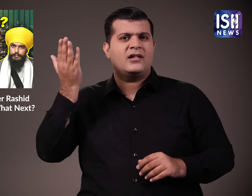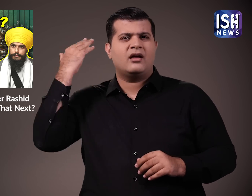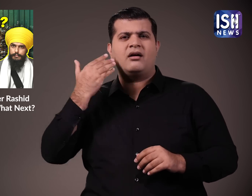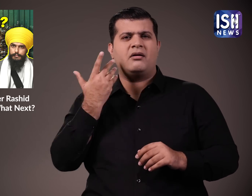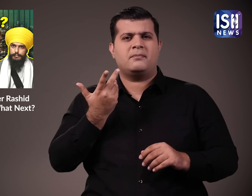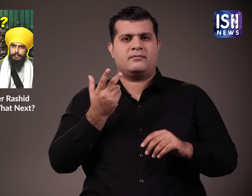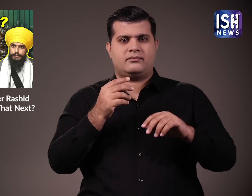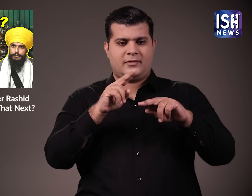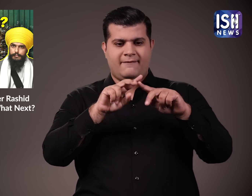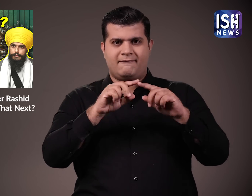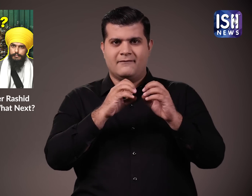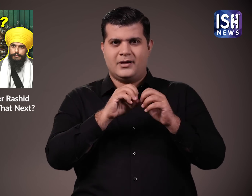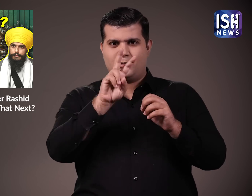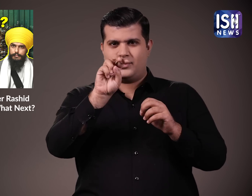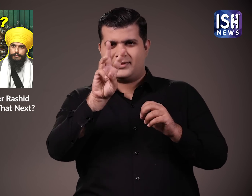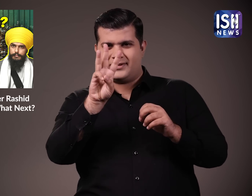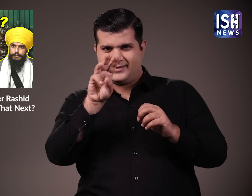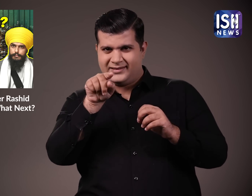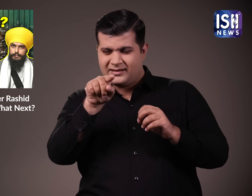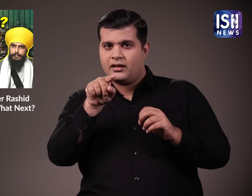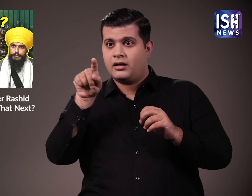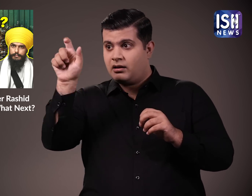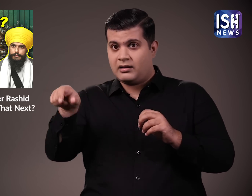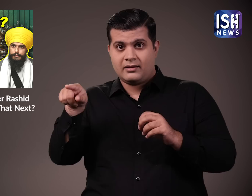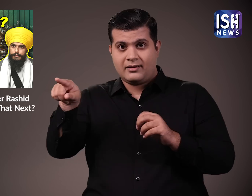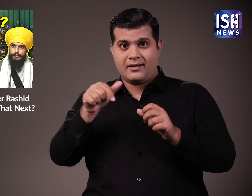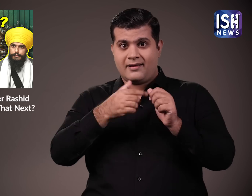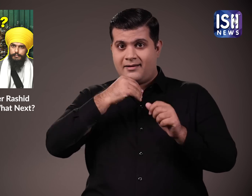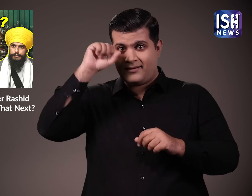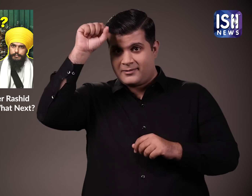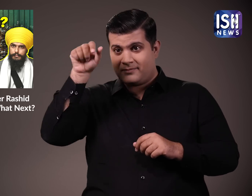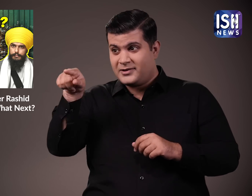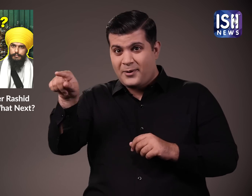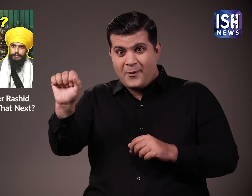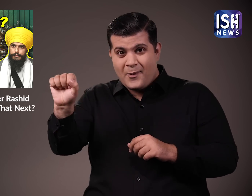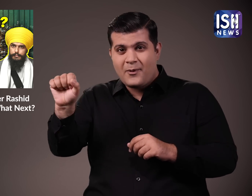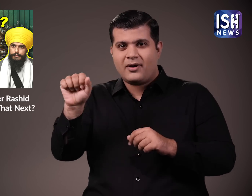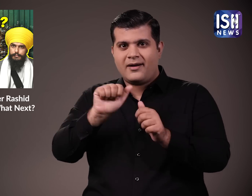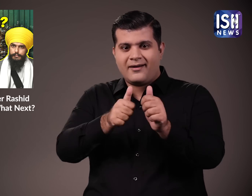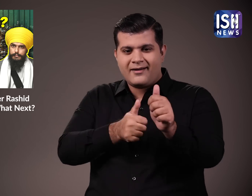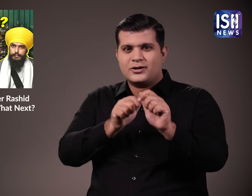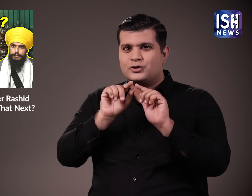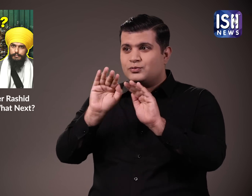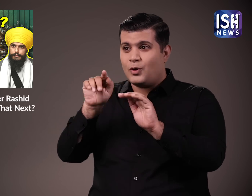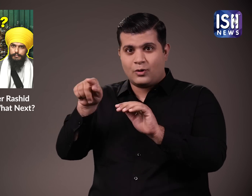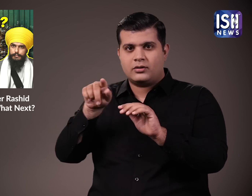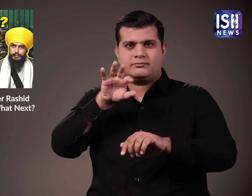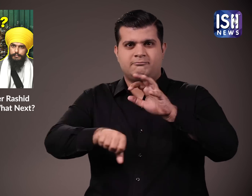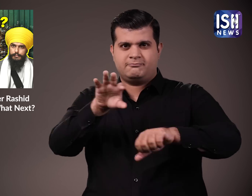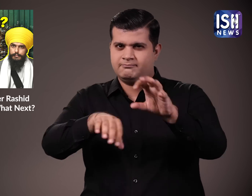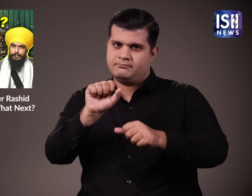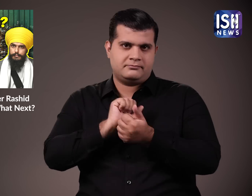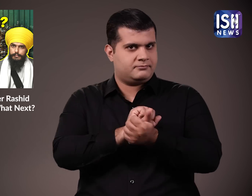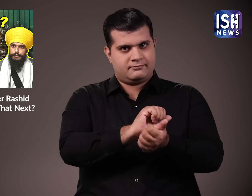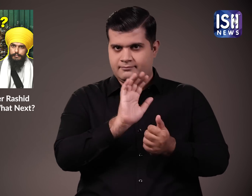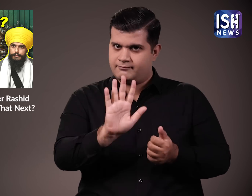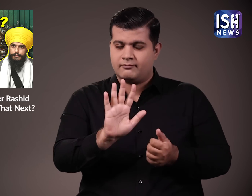Some of his supporters was arrested in February 2023.